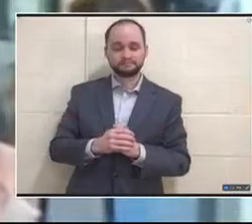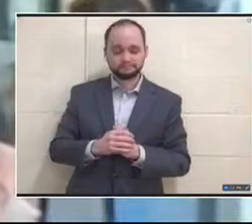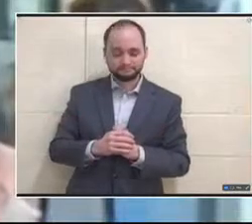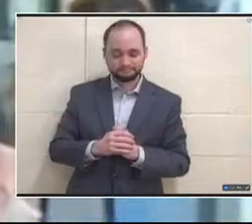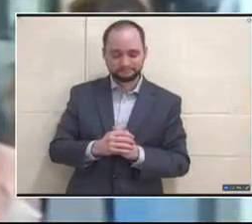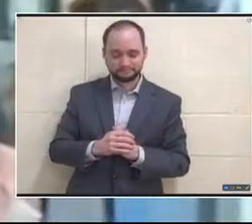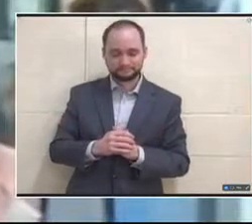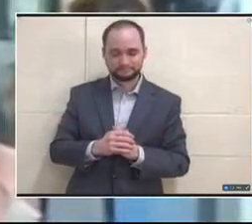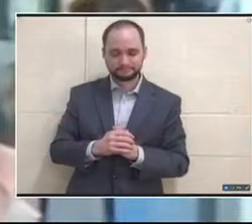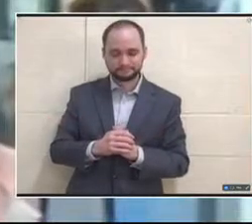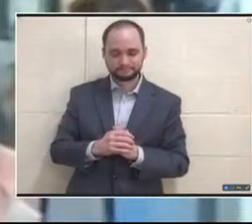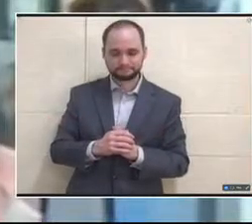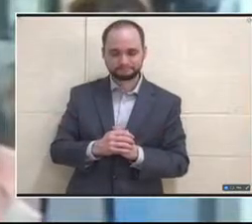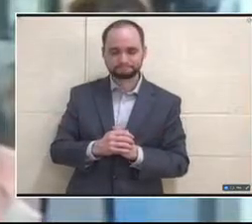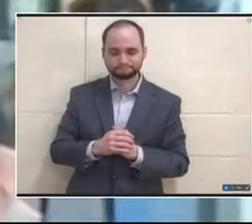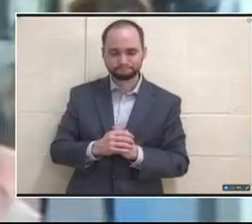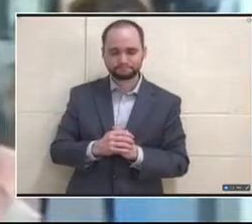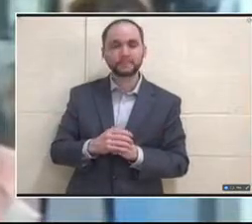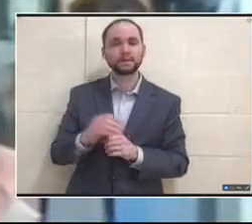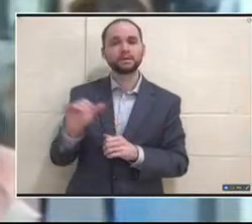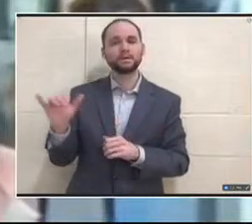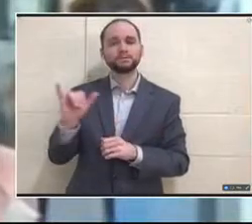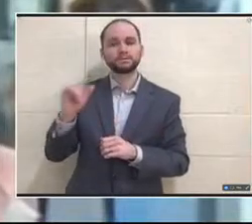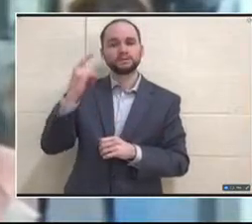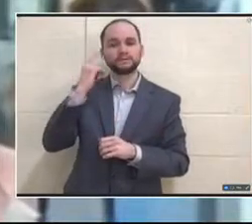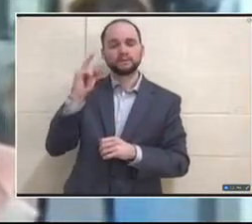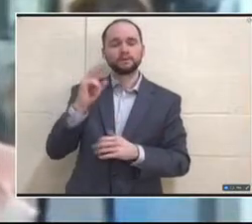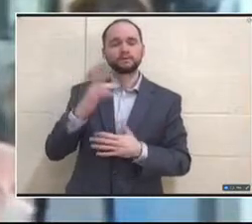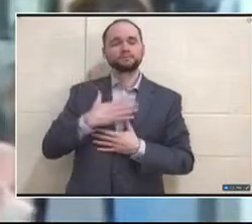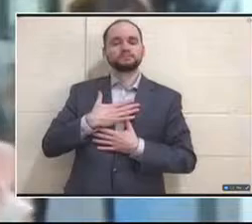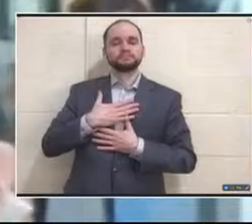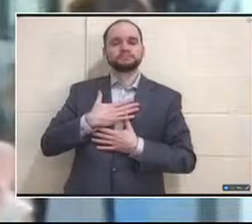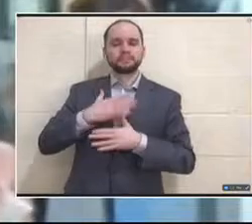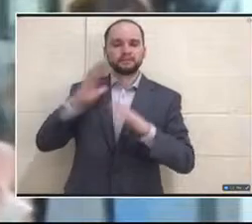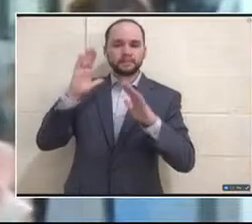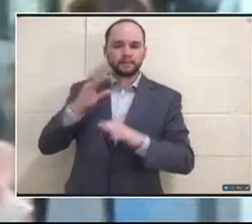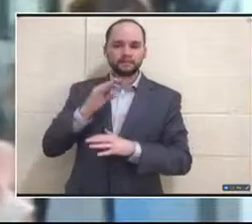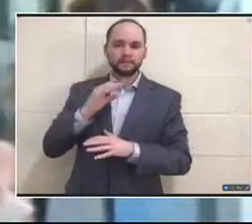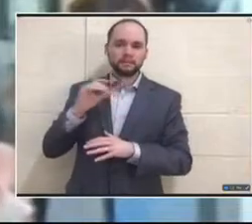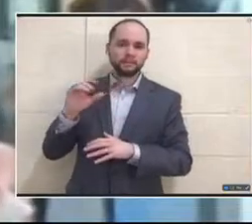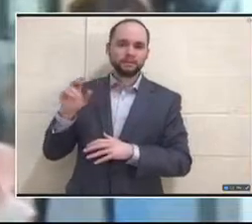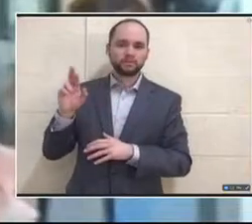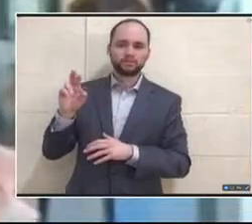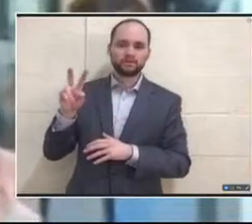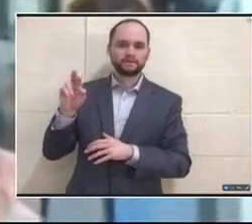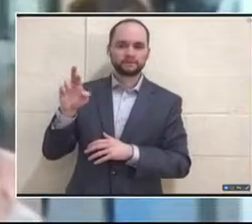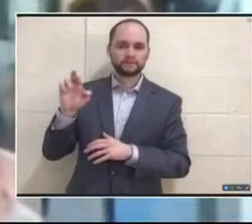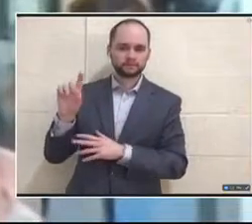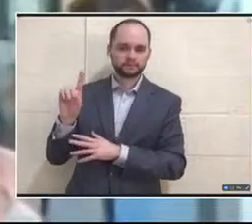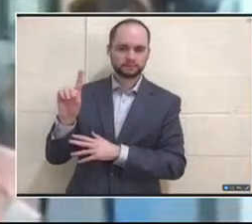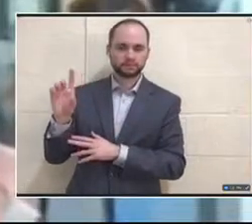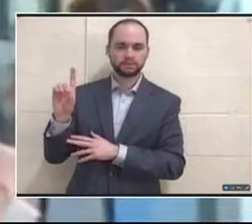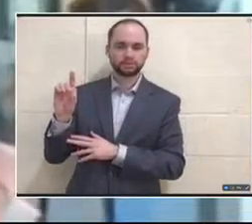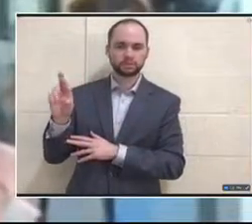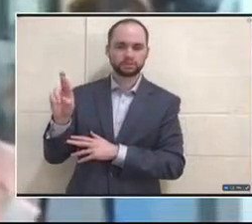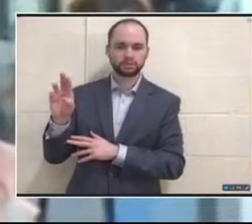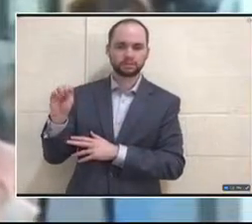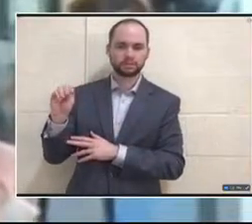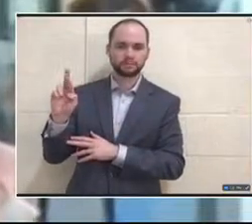the great Reverend Dr. Martin Luther King who personally asked me to attend his